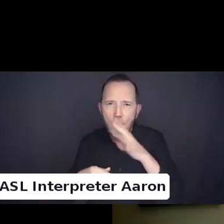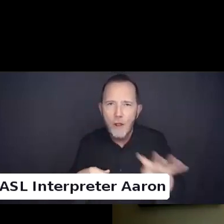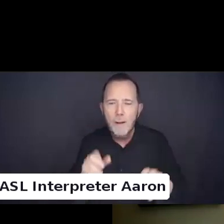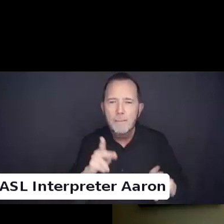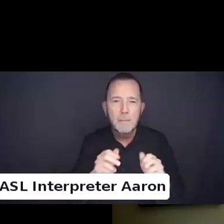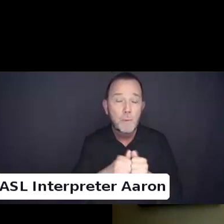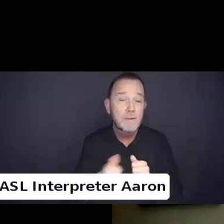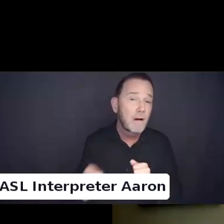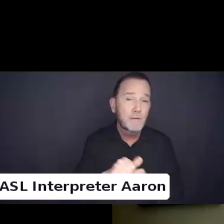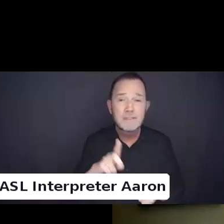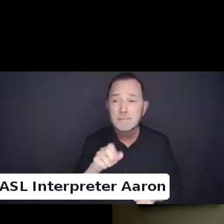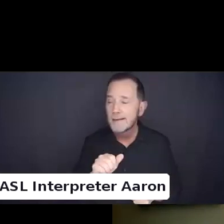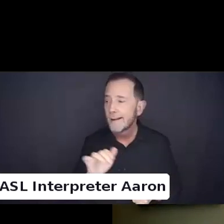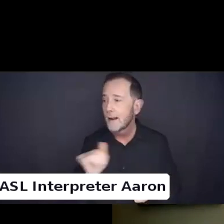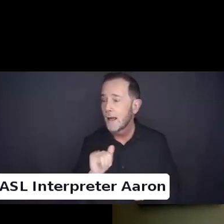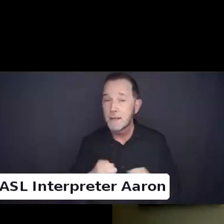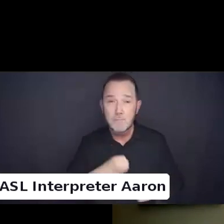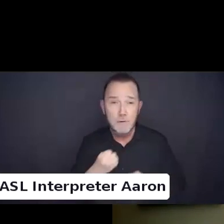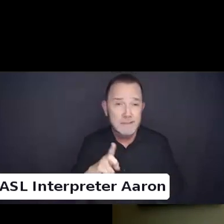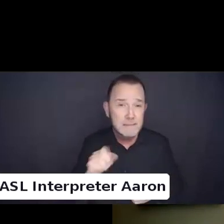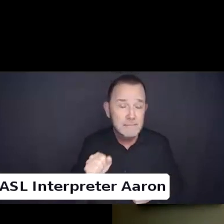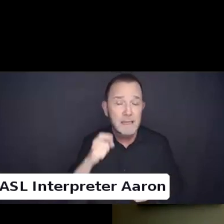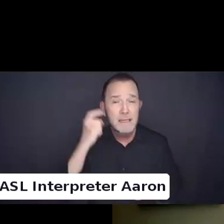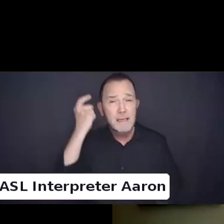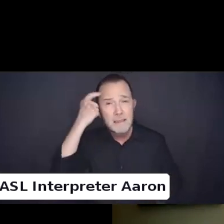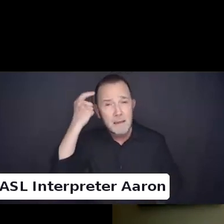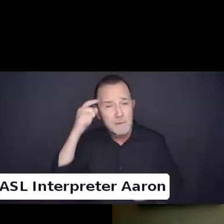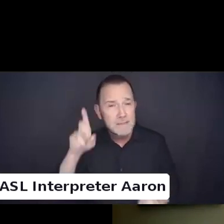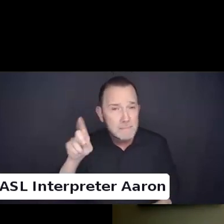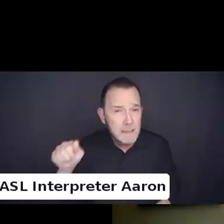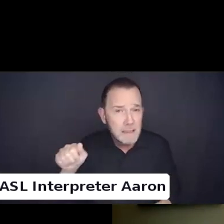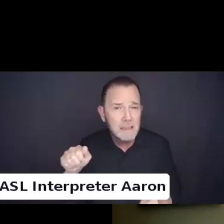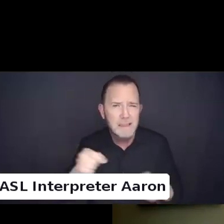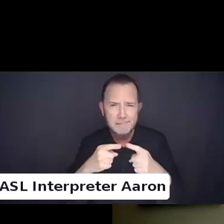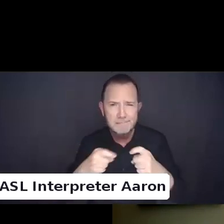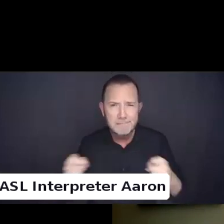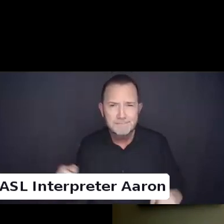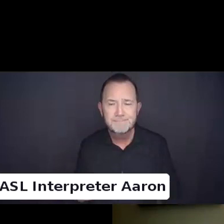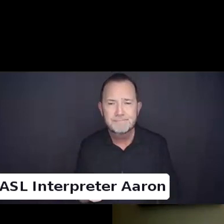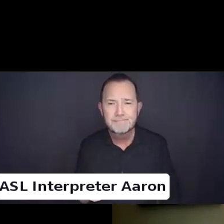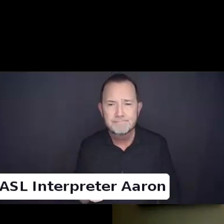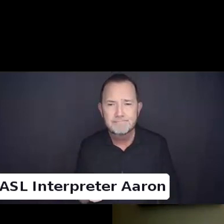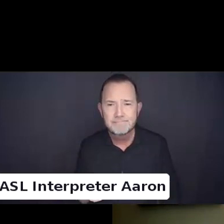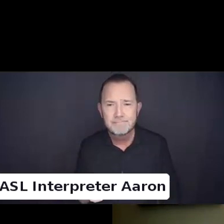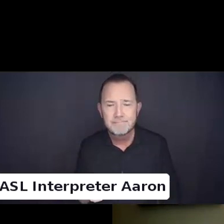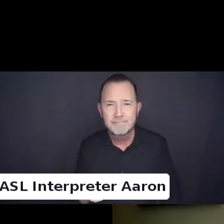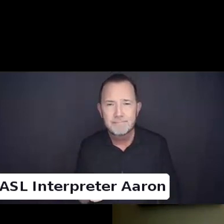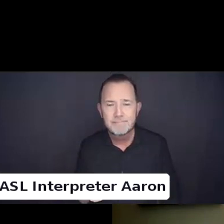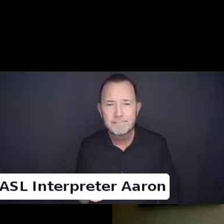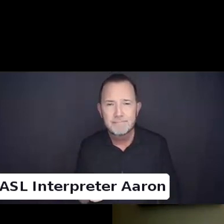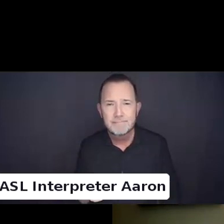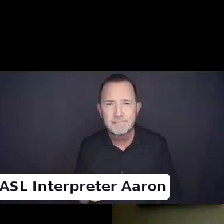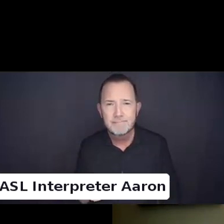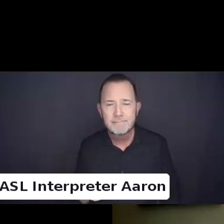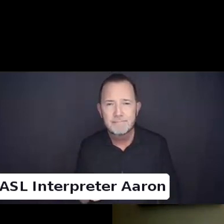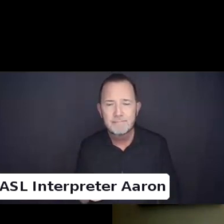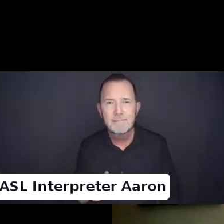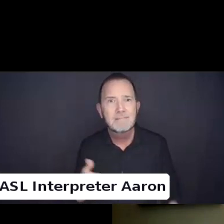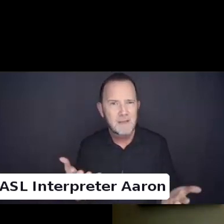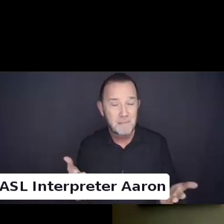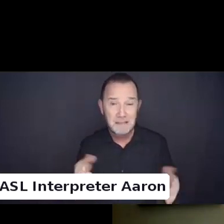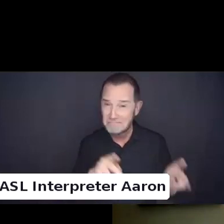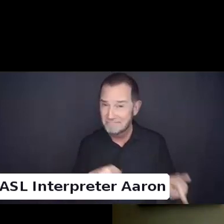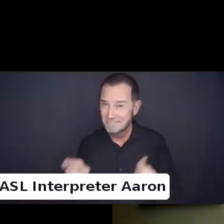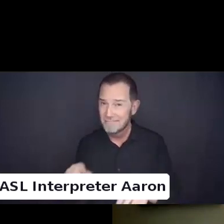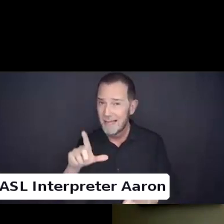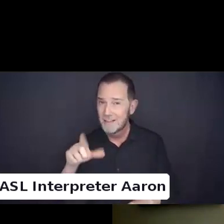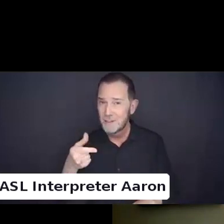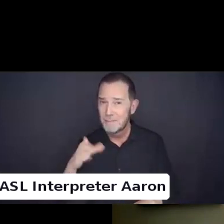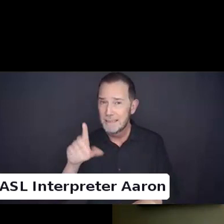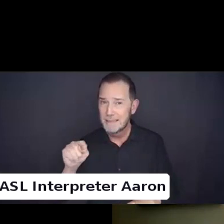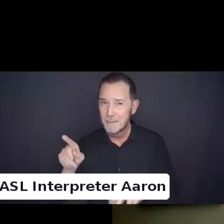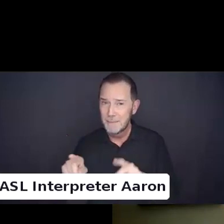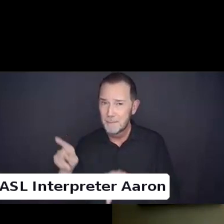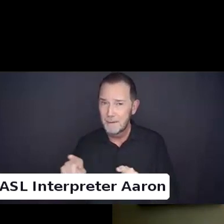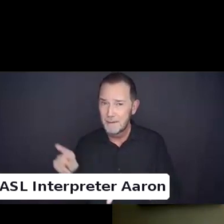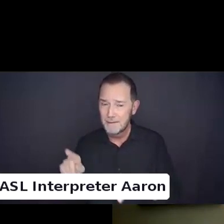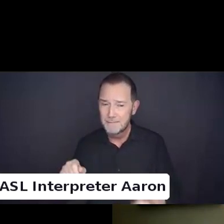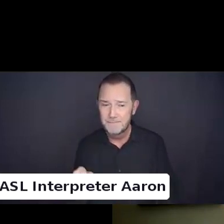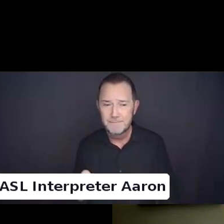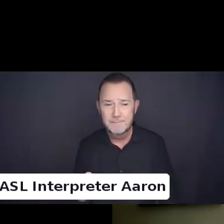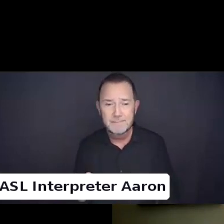It also gives us the problem of how that applies to